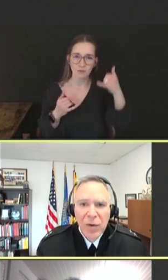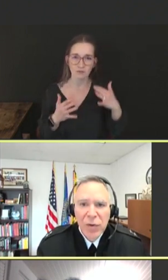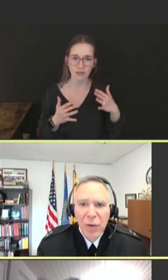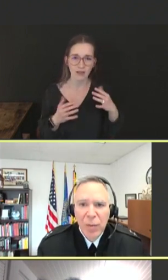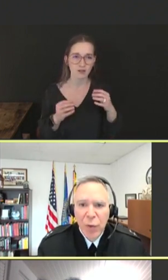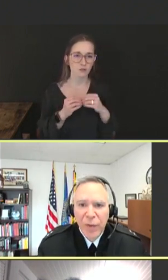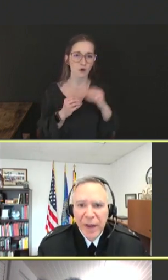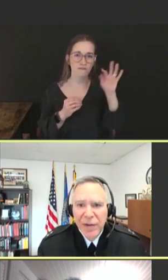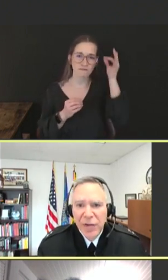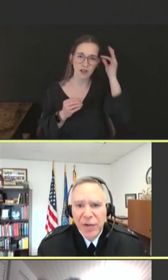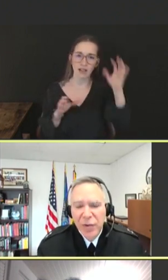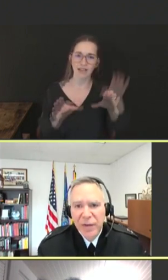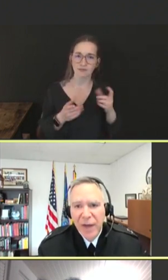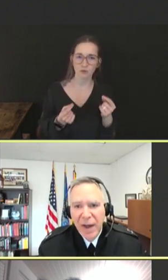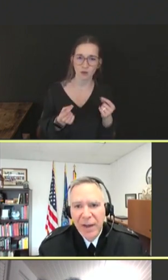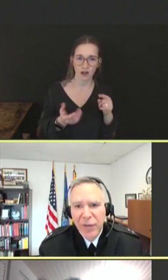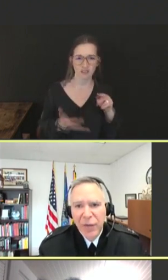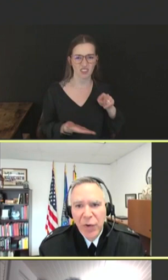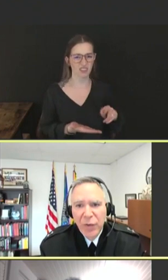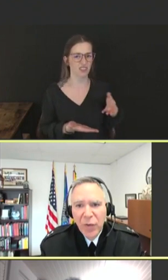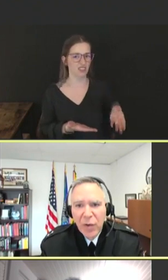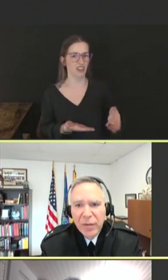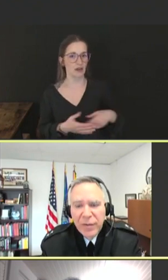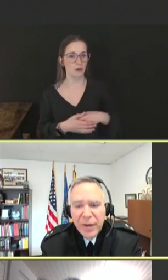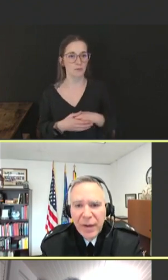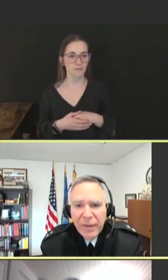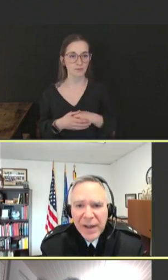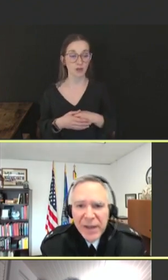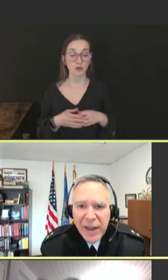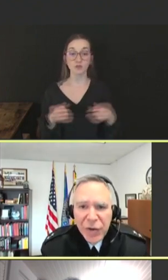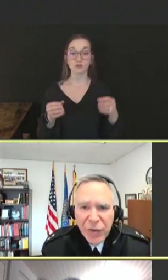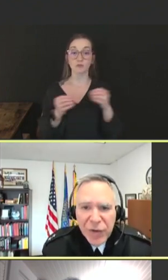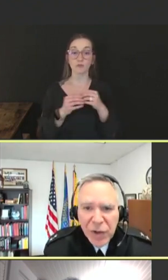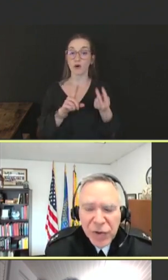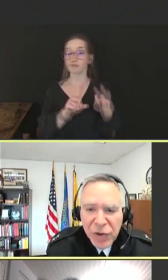So, moving into, sort of, a high-level view of the role of vaccination research,